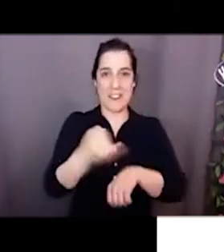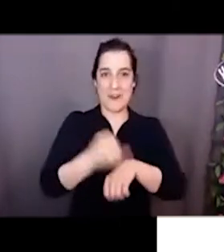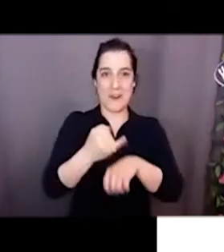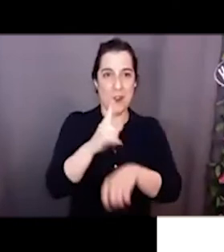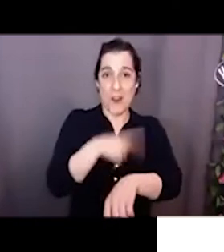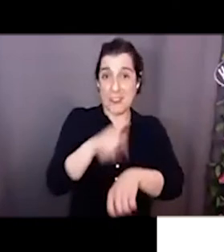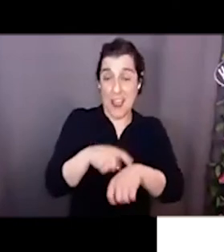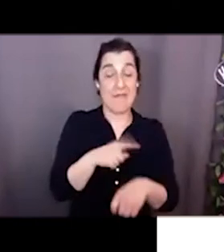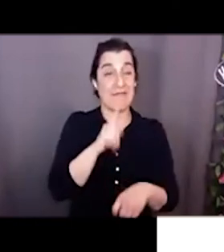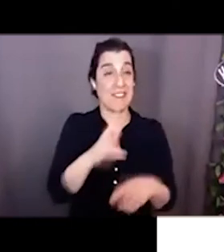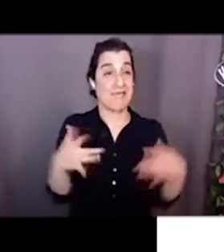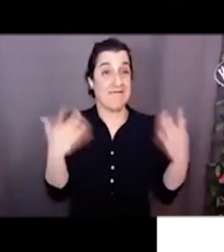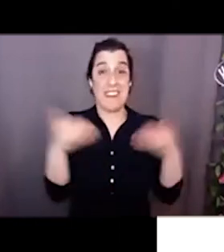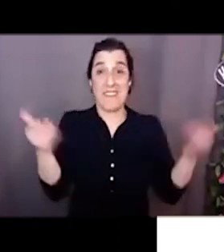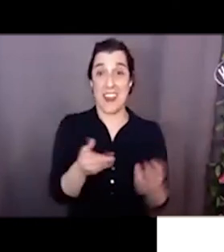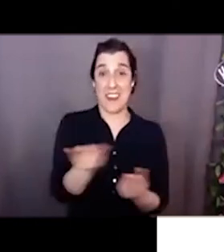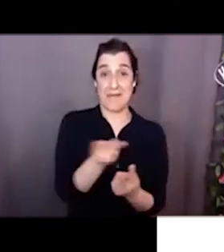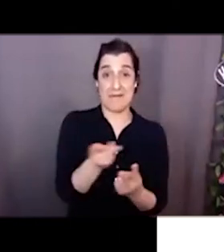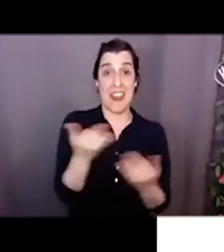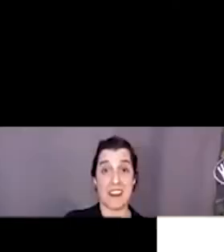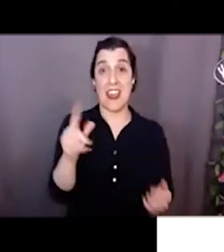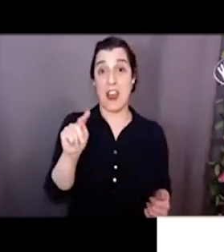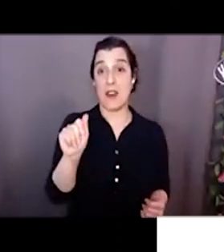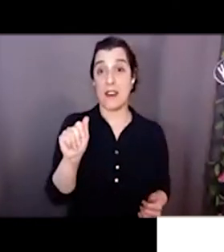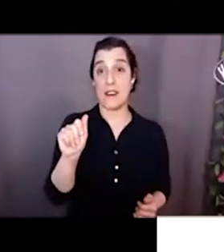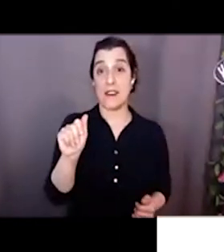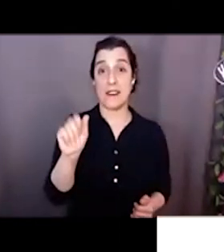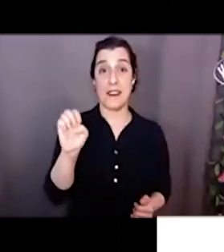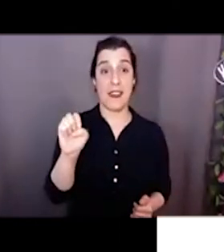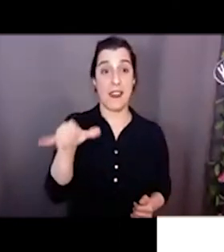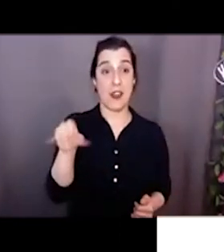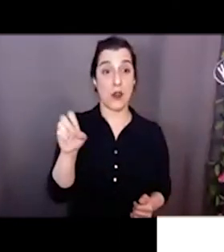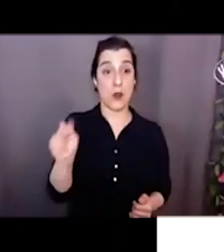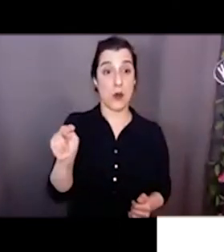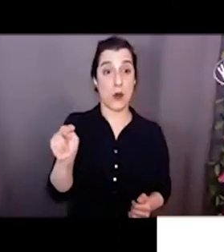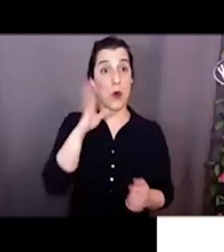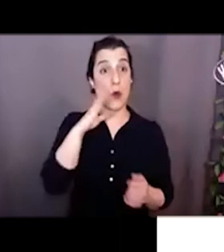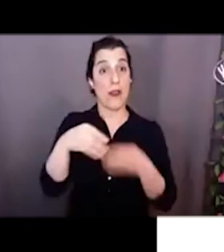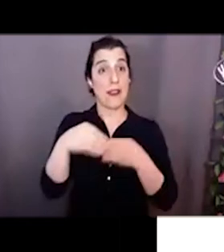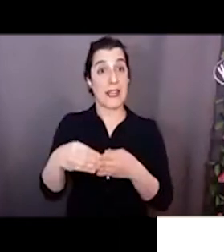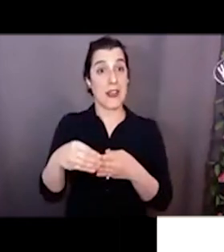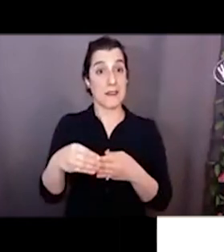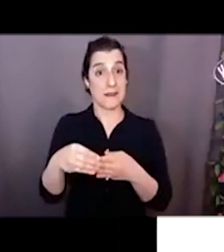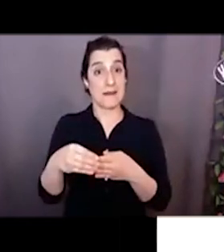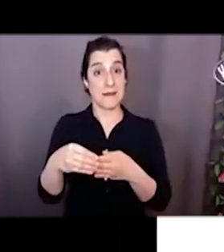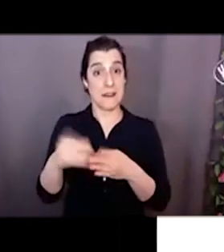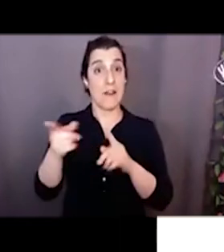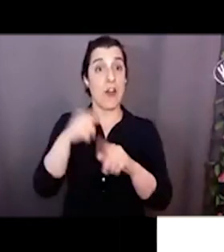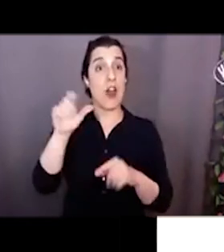I am now going to hand off the mic to you who will lead us in tonight's acknowledgement all the way from Seoul, South Korea, South Korea